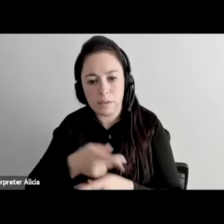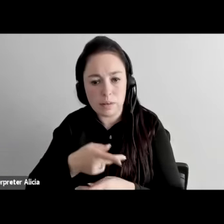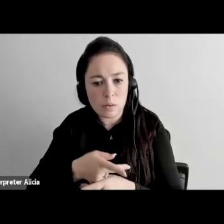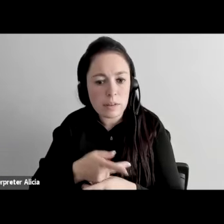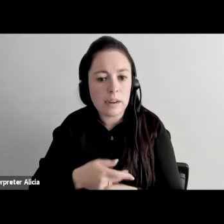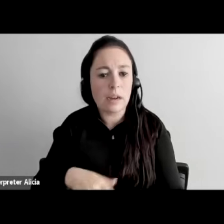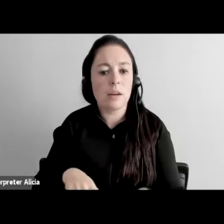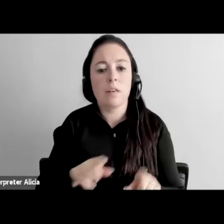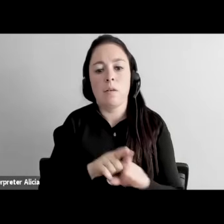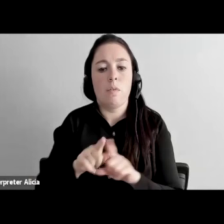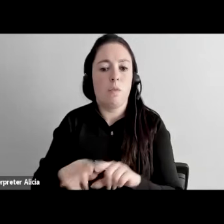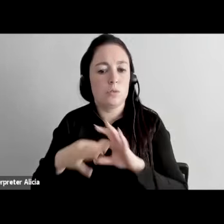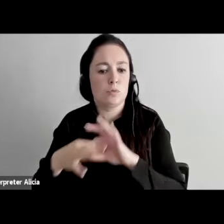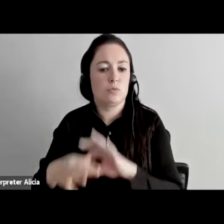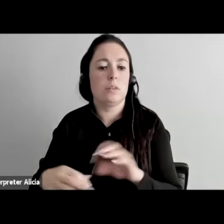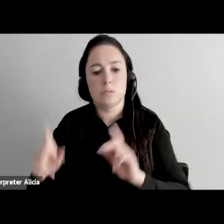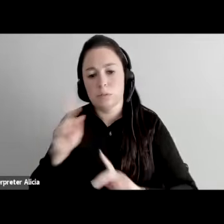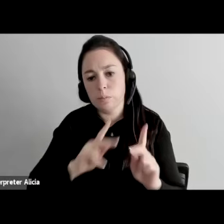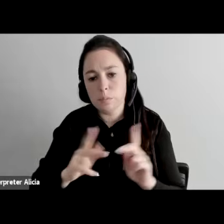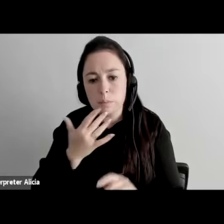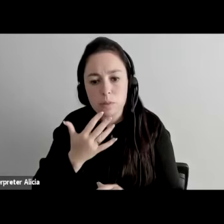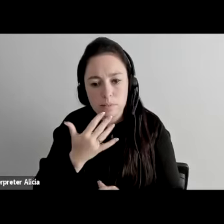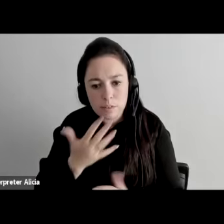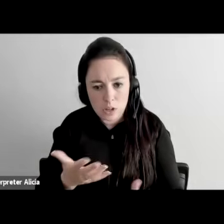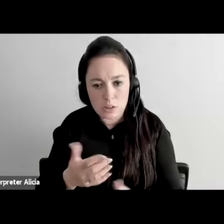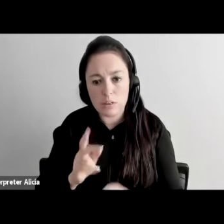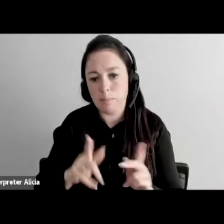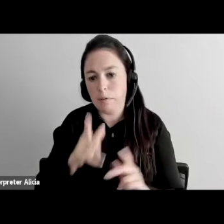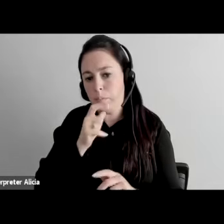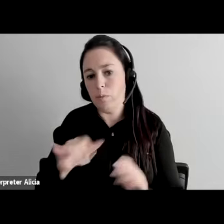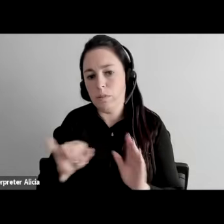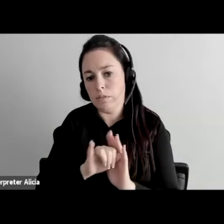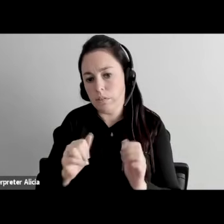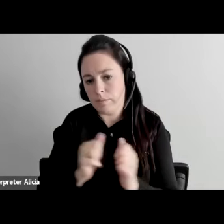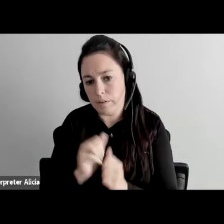We work to develop evidence -based interventions that